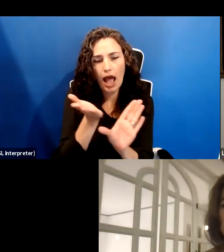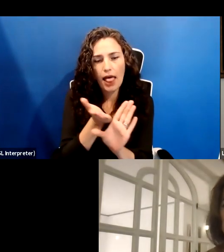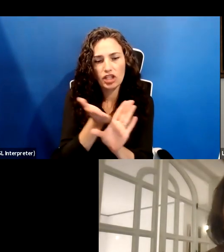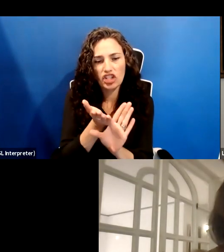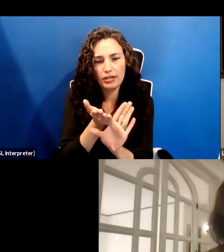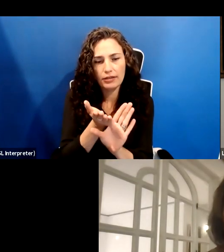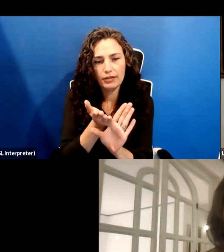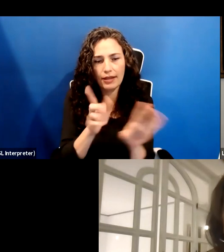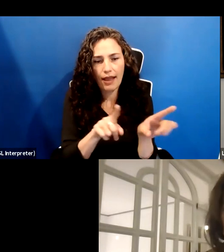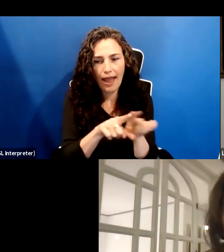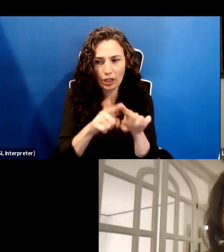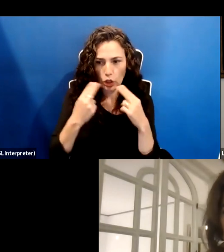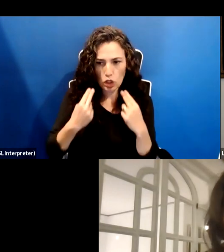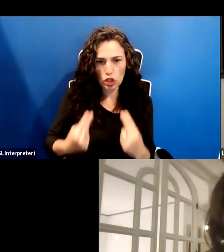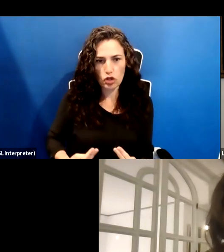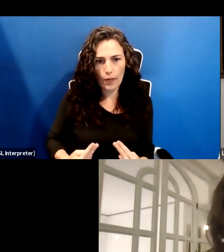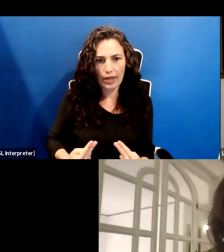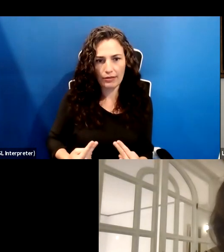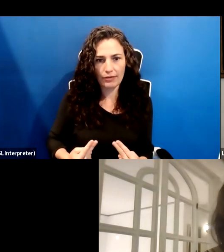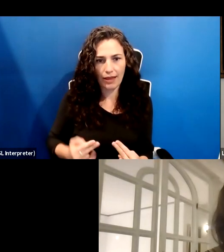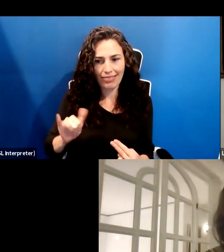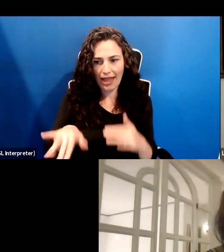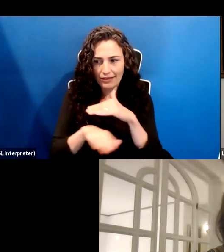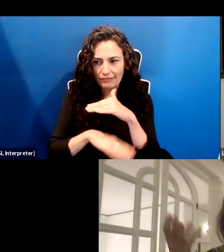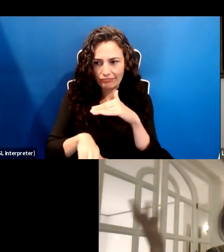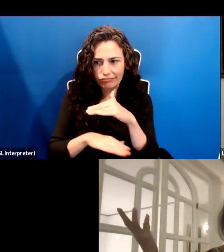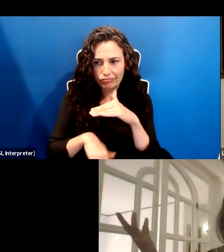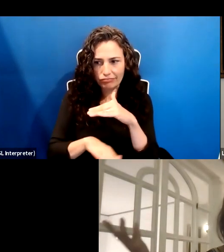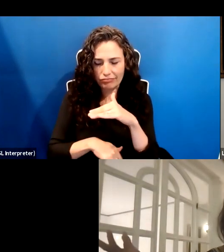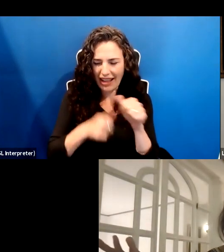of all of the decisions that we make in our world.